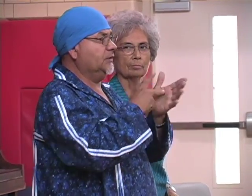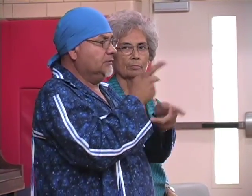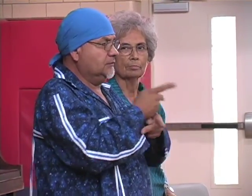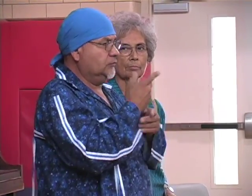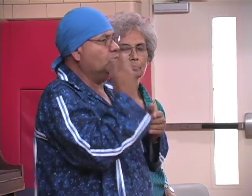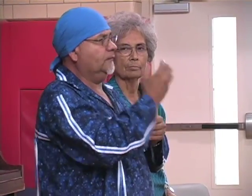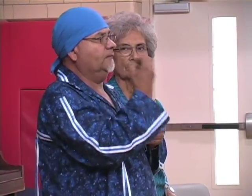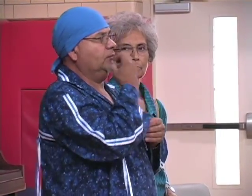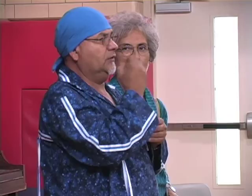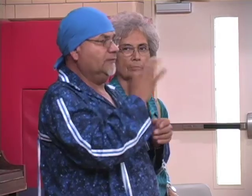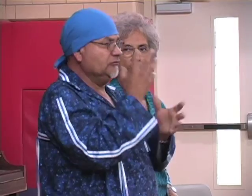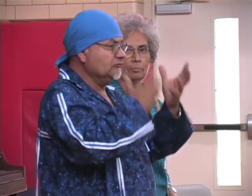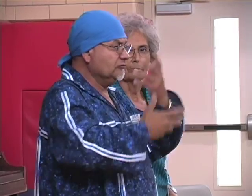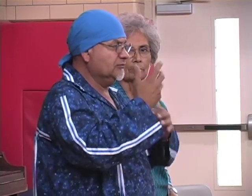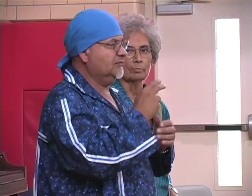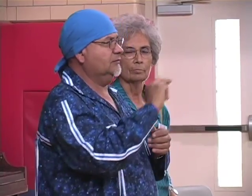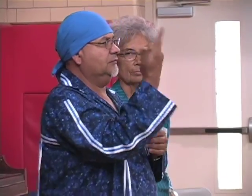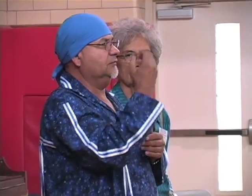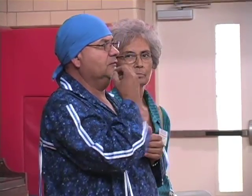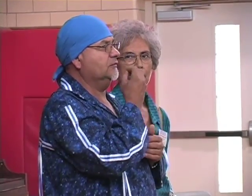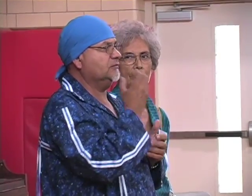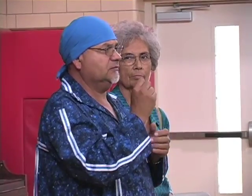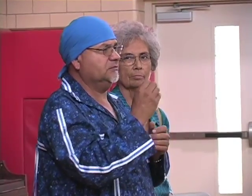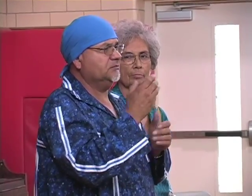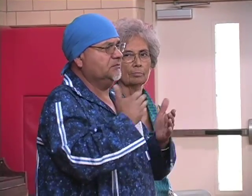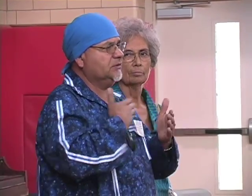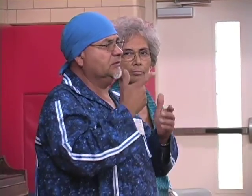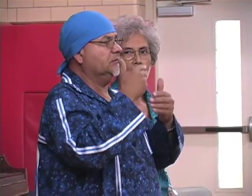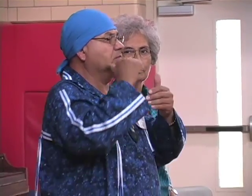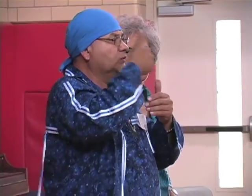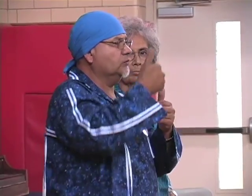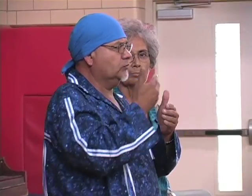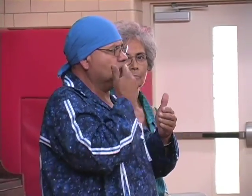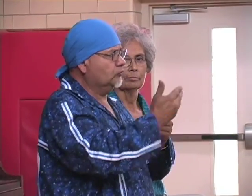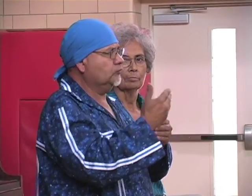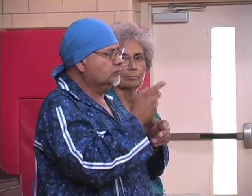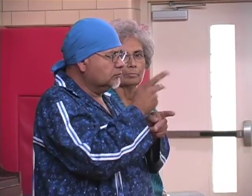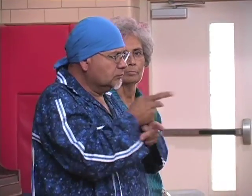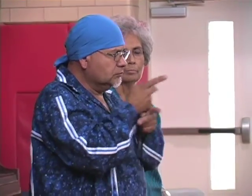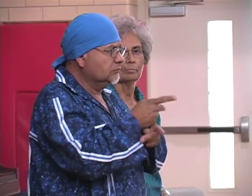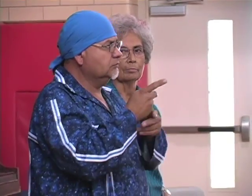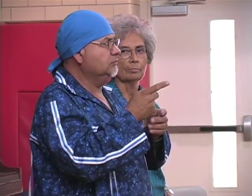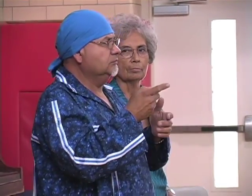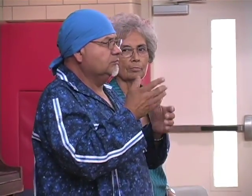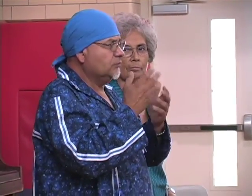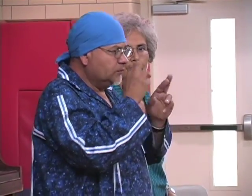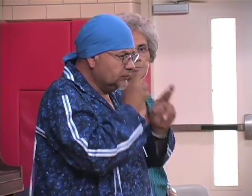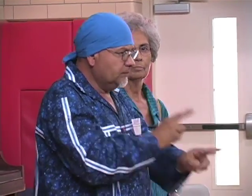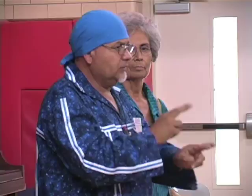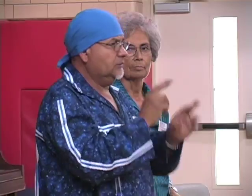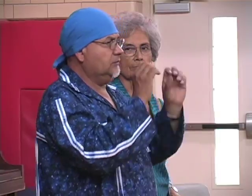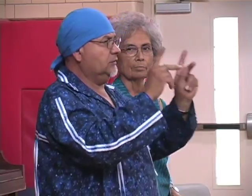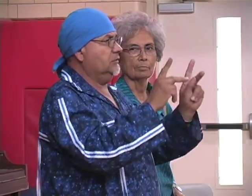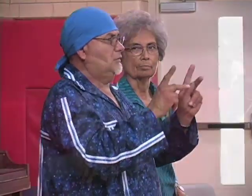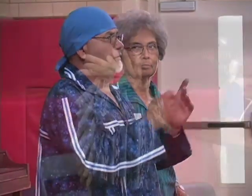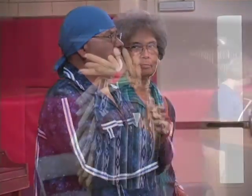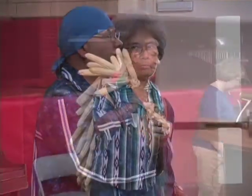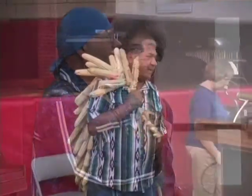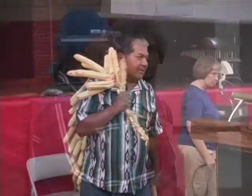It will provide food instead of greedy methods to grow corn that causes the food to be no good. Just be cautious and respectful.